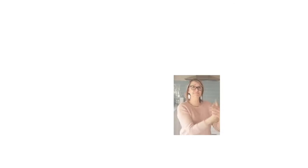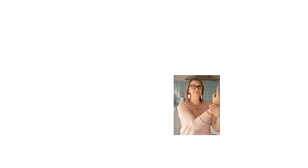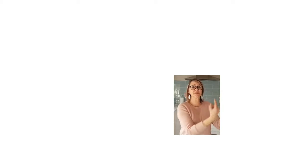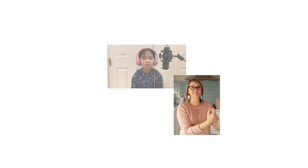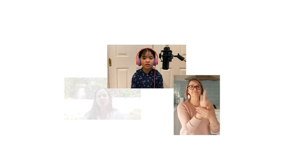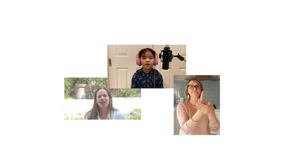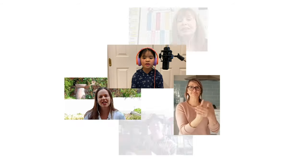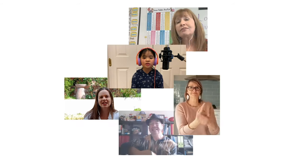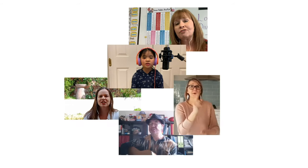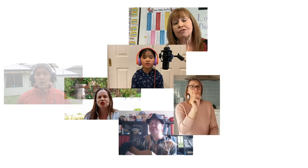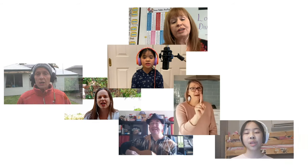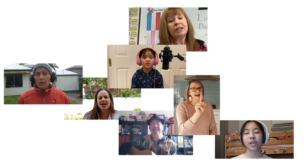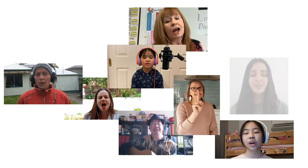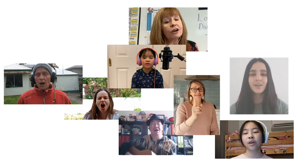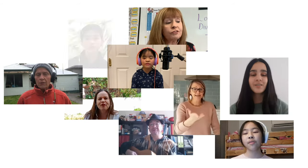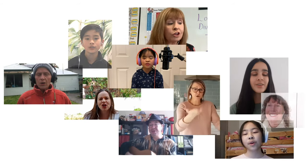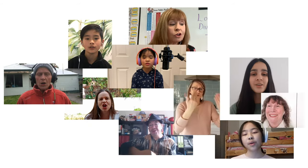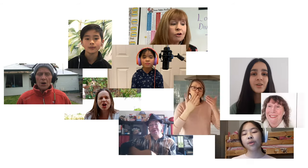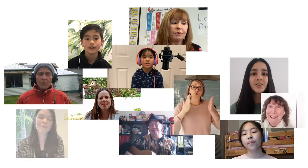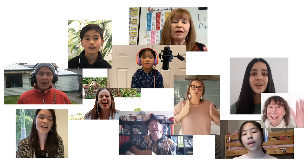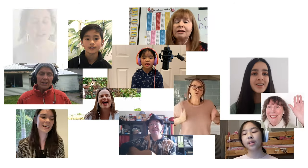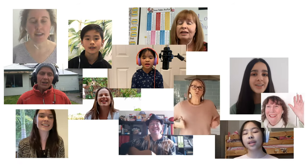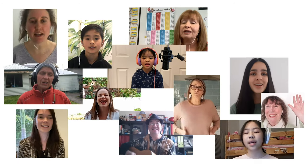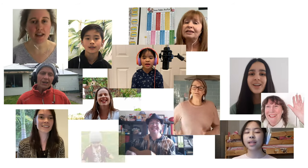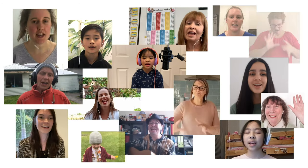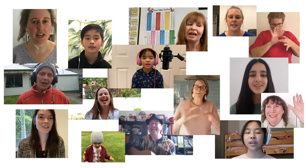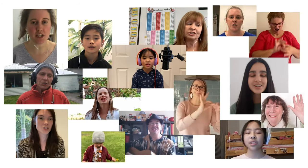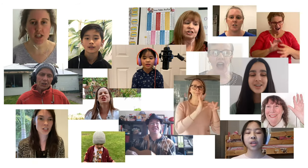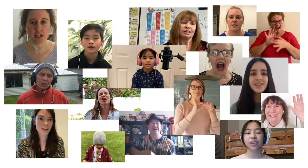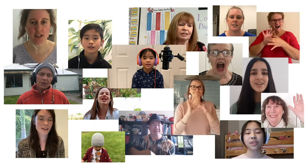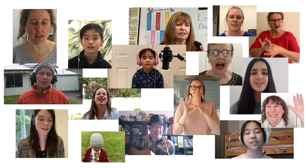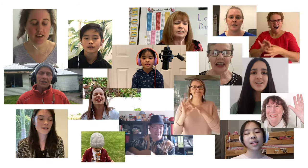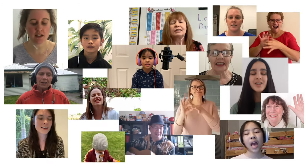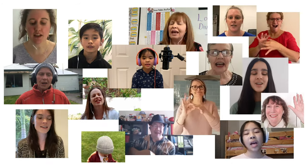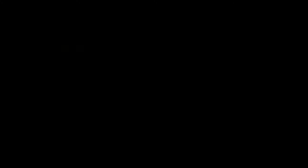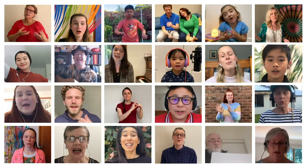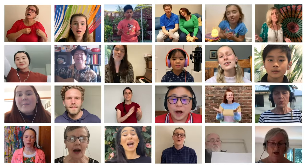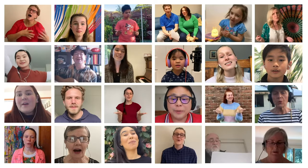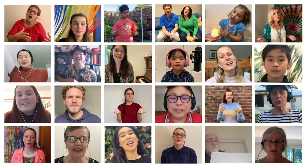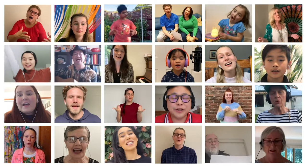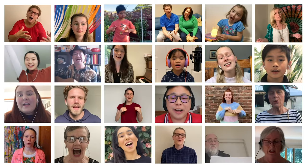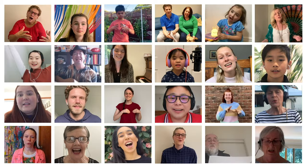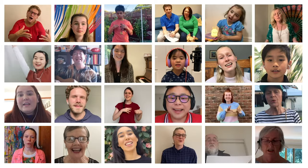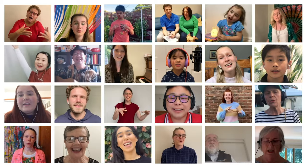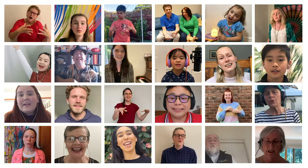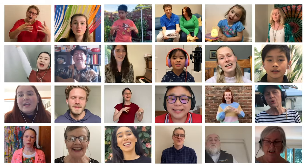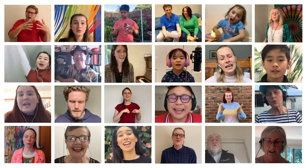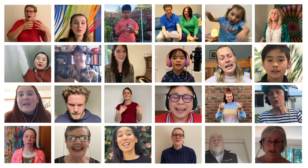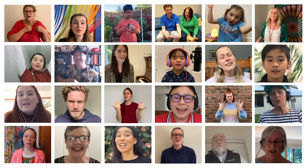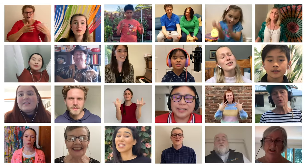in all the history of human connection Come on darlin’